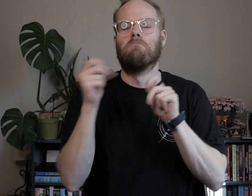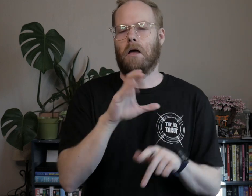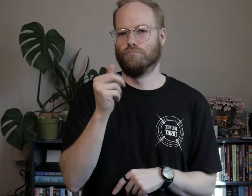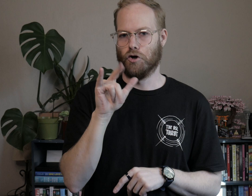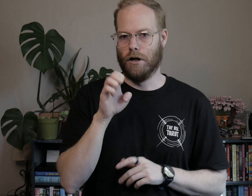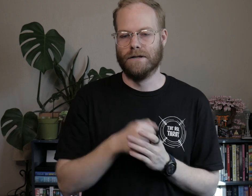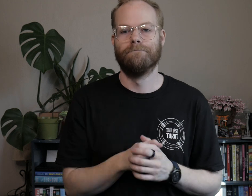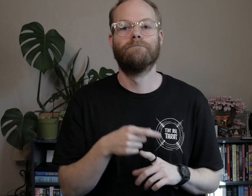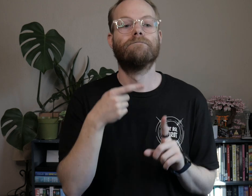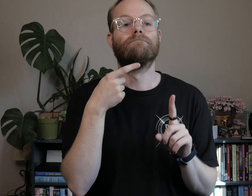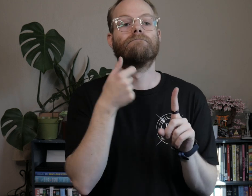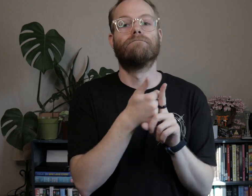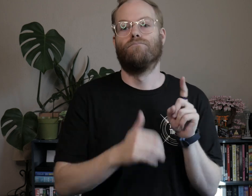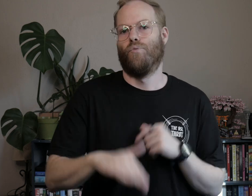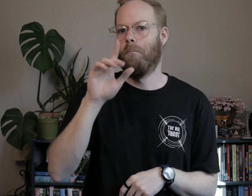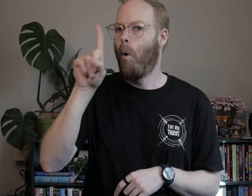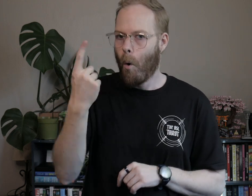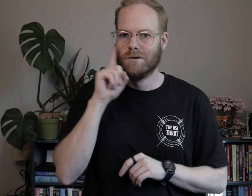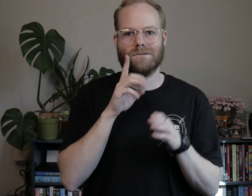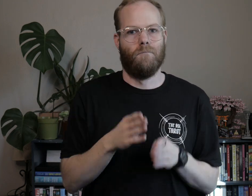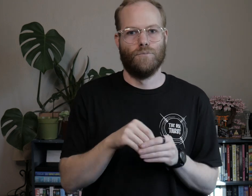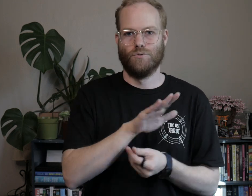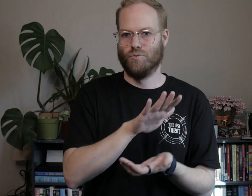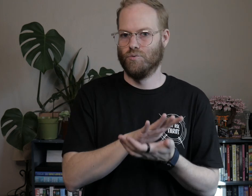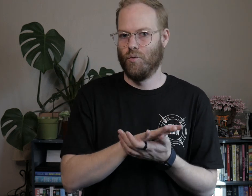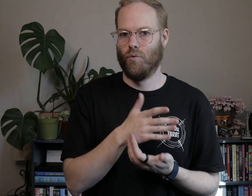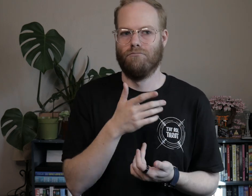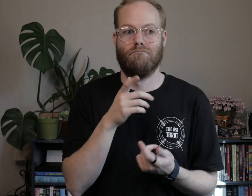Back to Charlie, she grew up being the only deaf person in her school